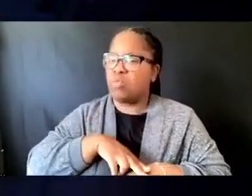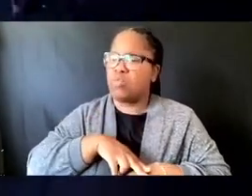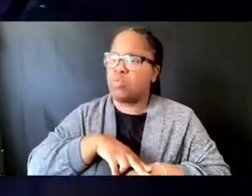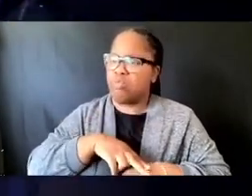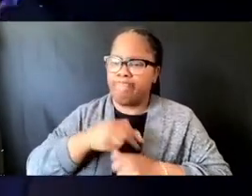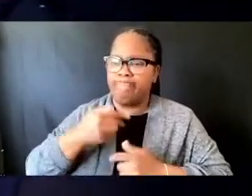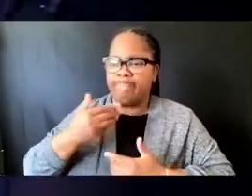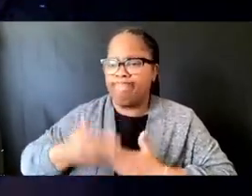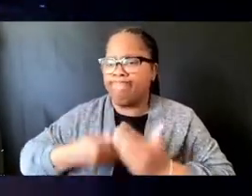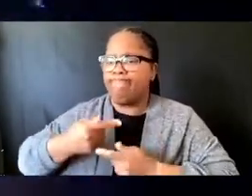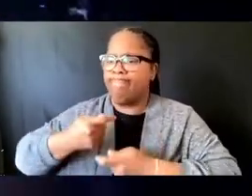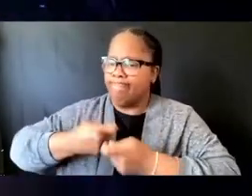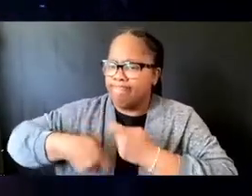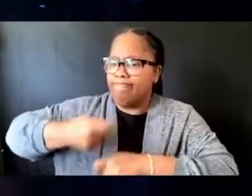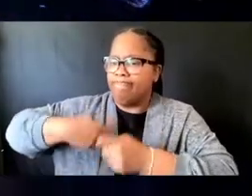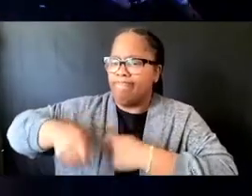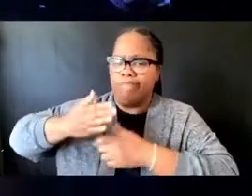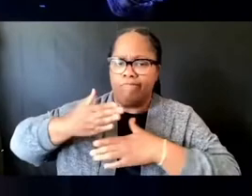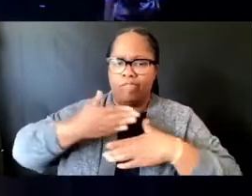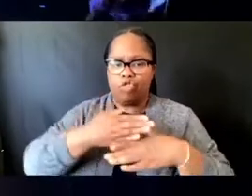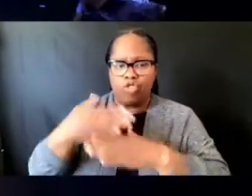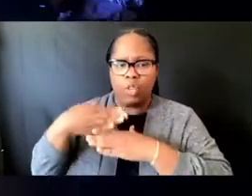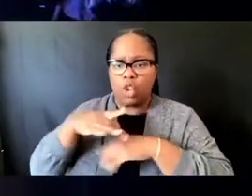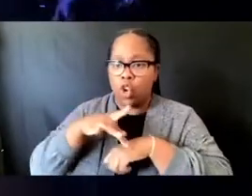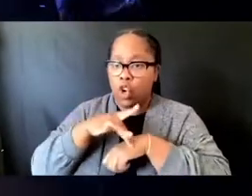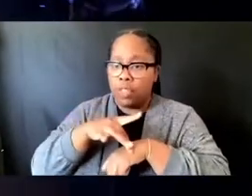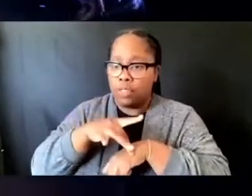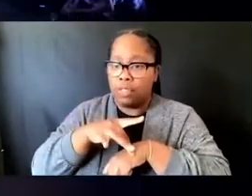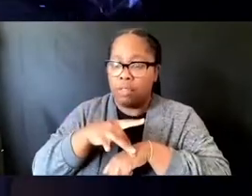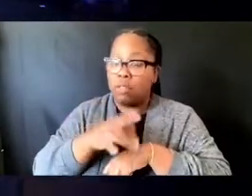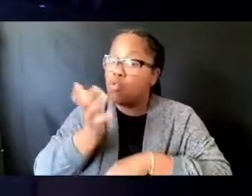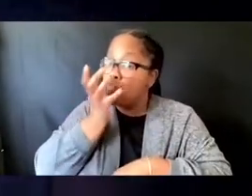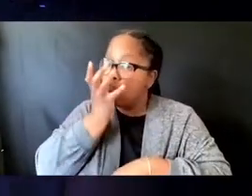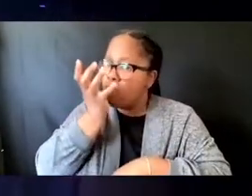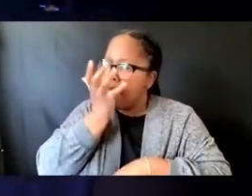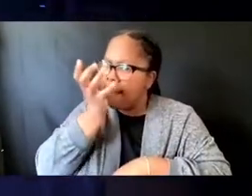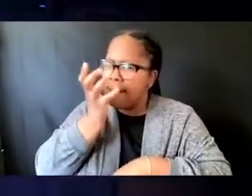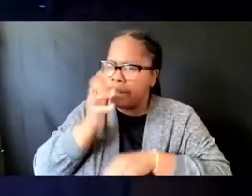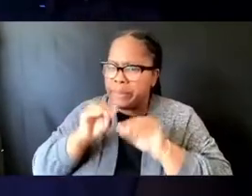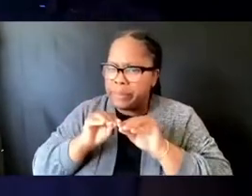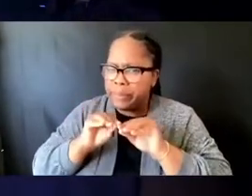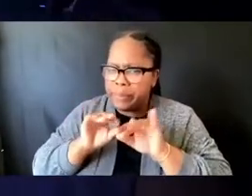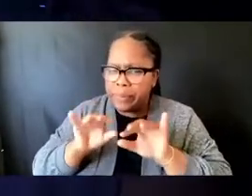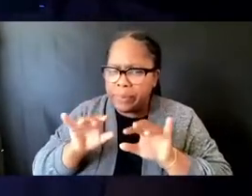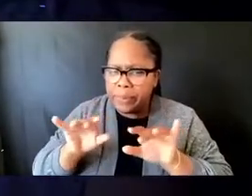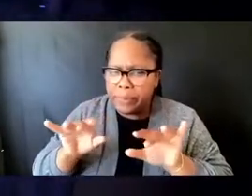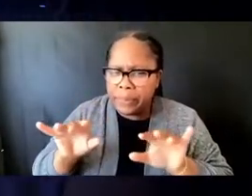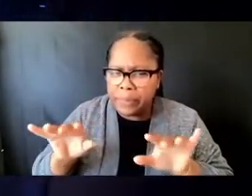a sharing of Earth, but grass? An invasive dominance of white picket fences